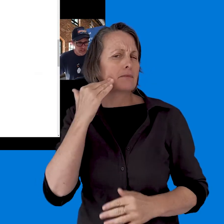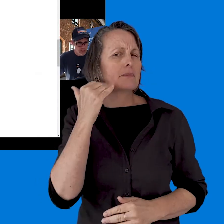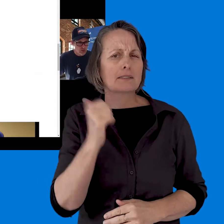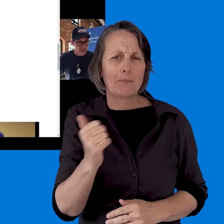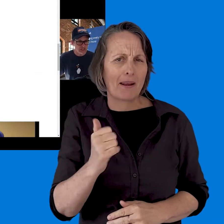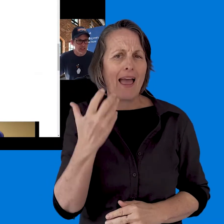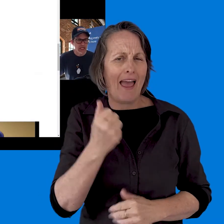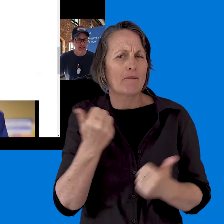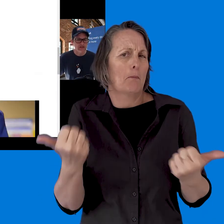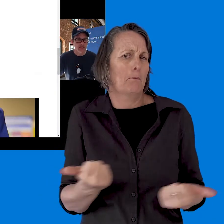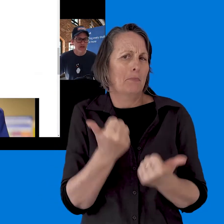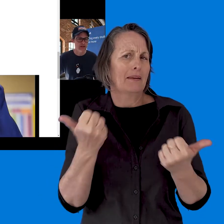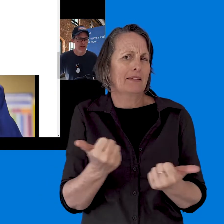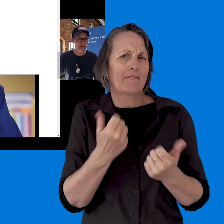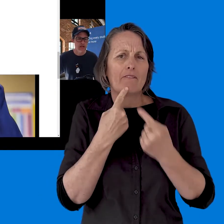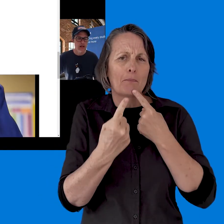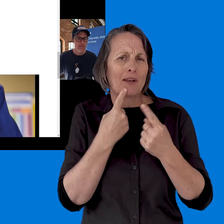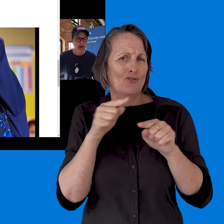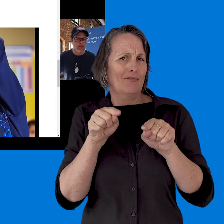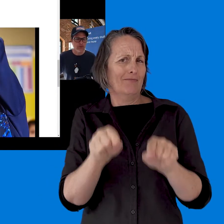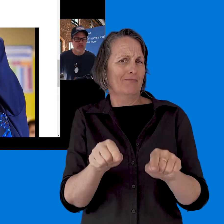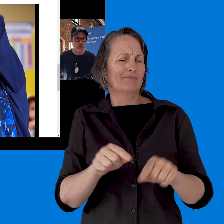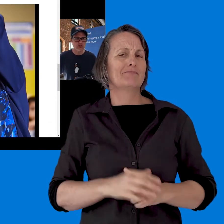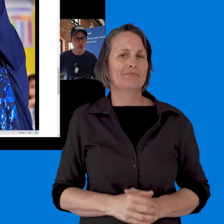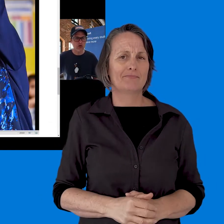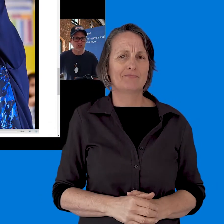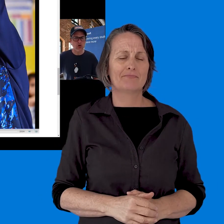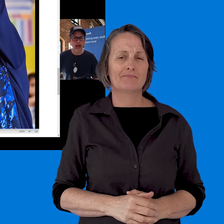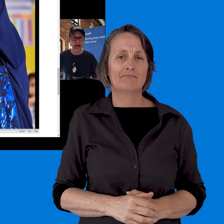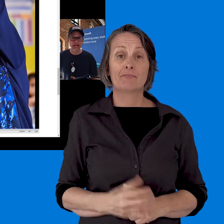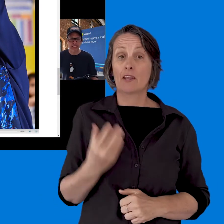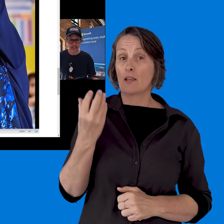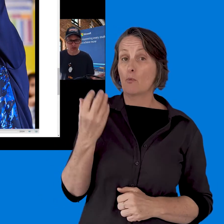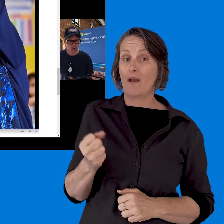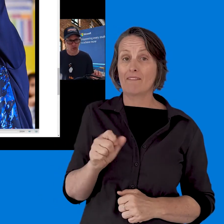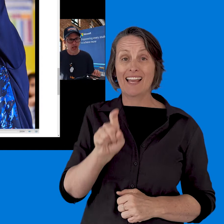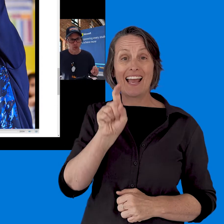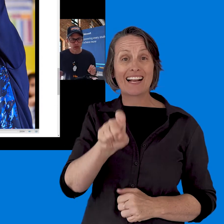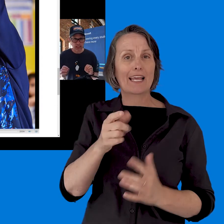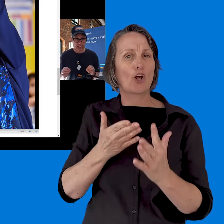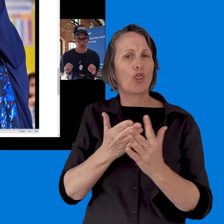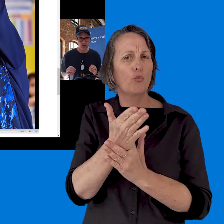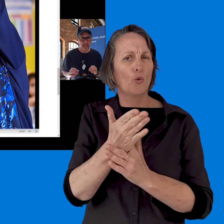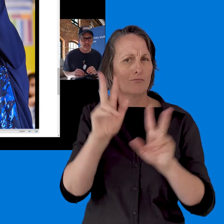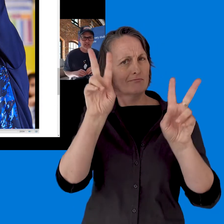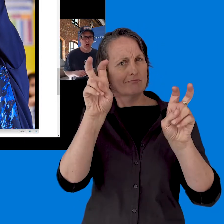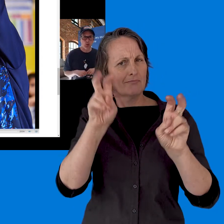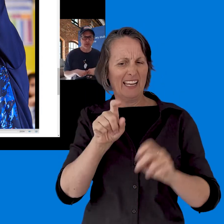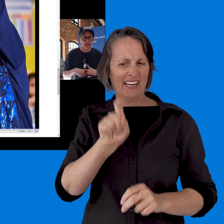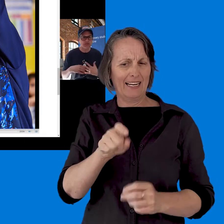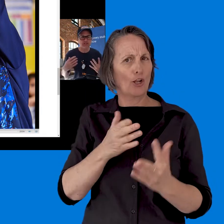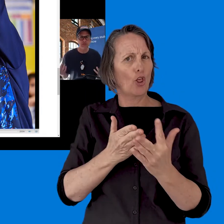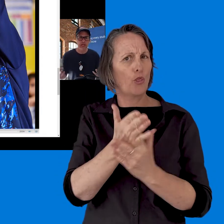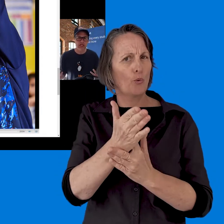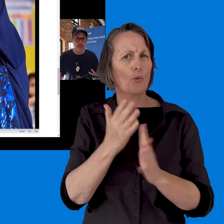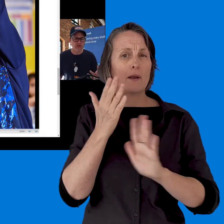There's resources and links and other things, but there's also what's called a click through. And what a click through does is it opens up a simulation